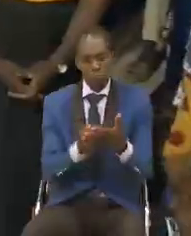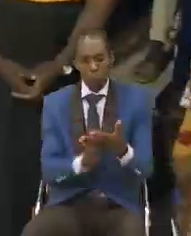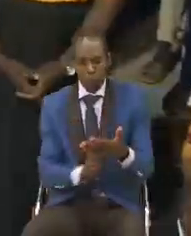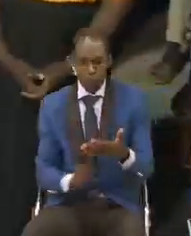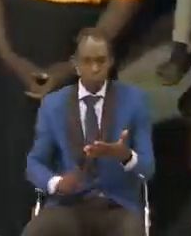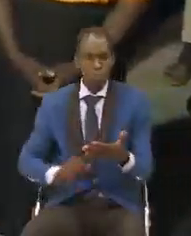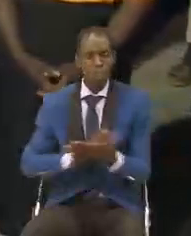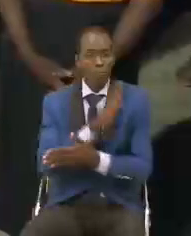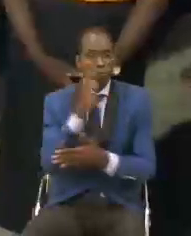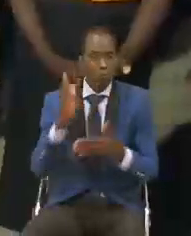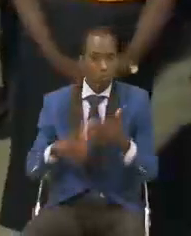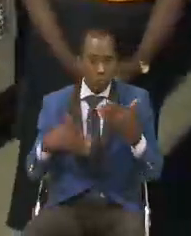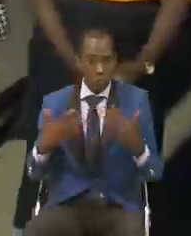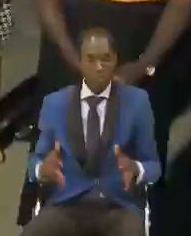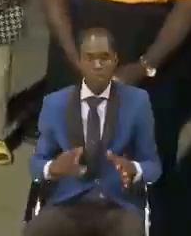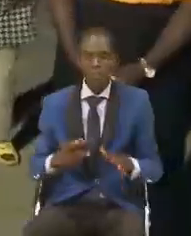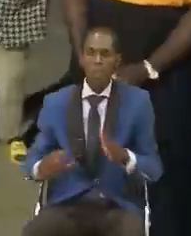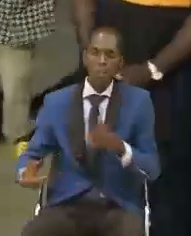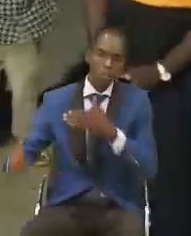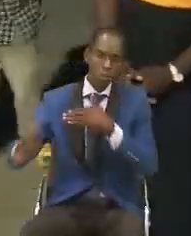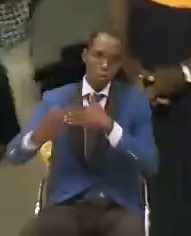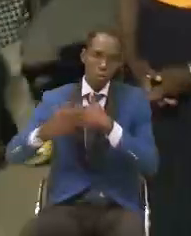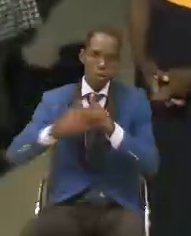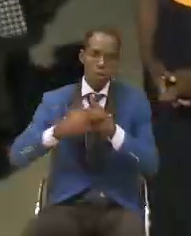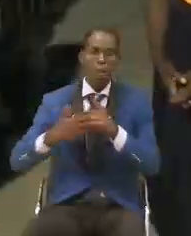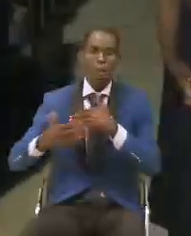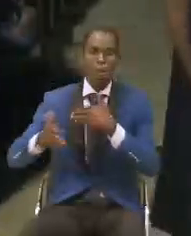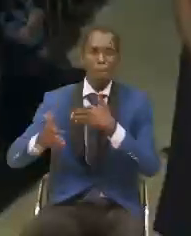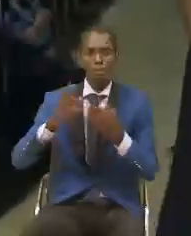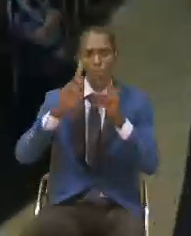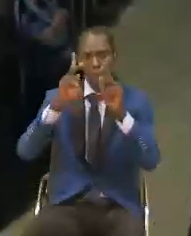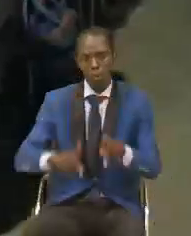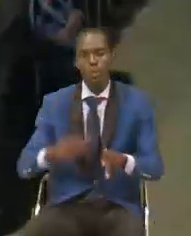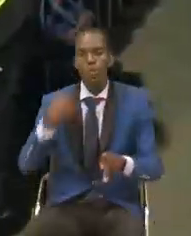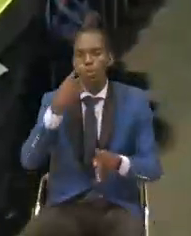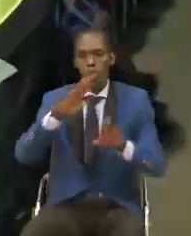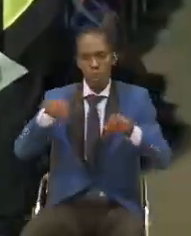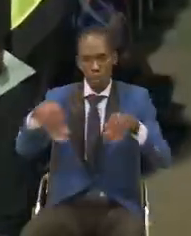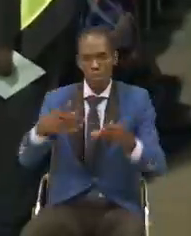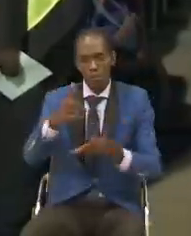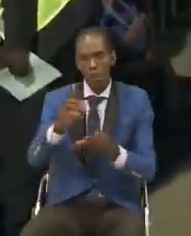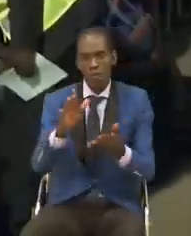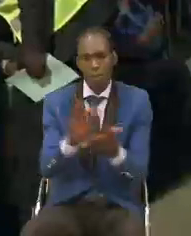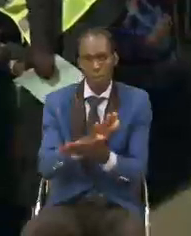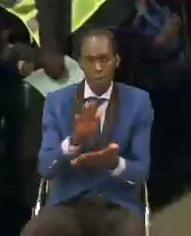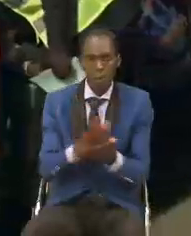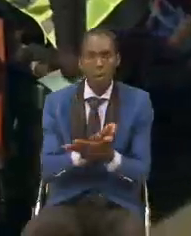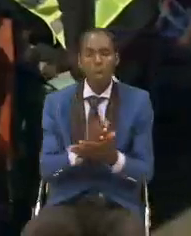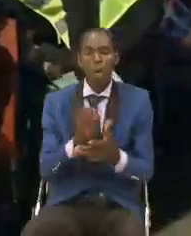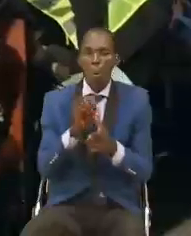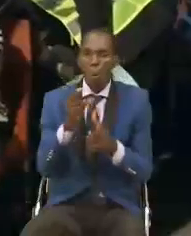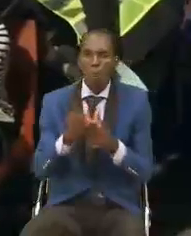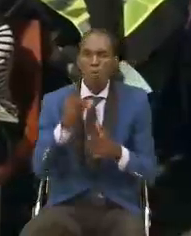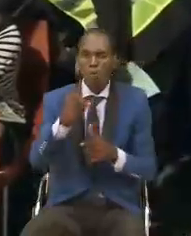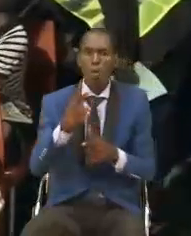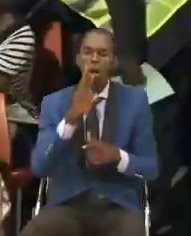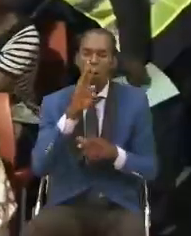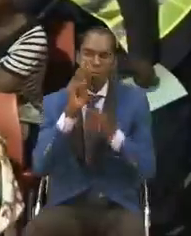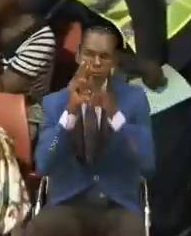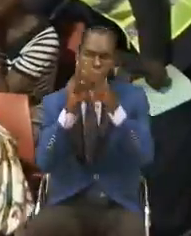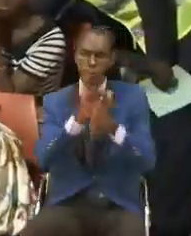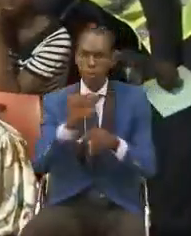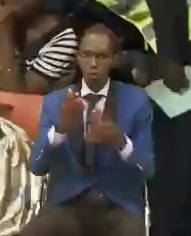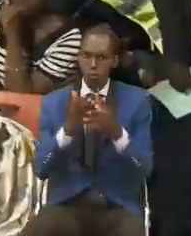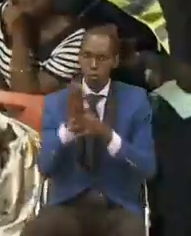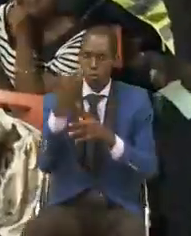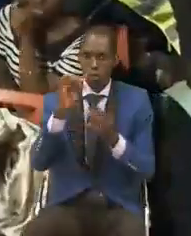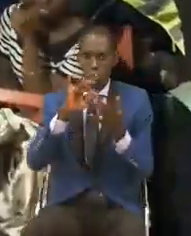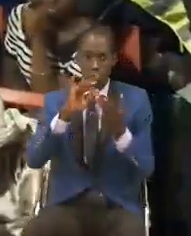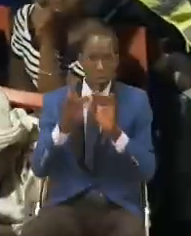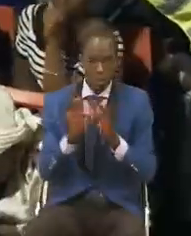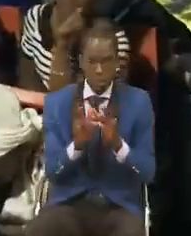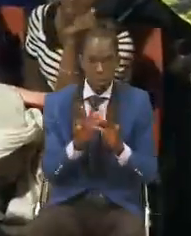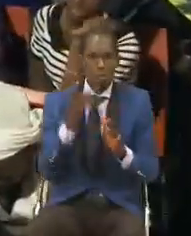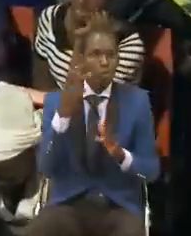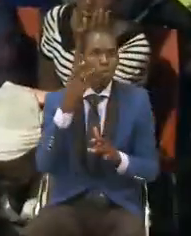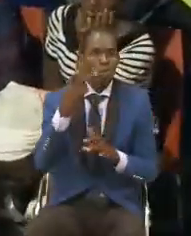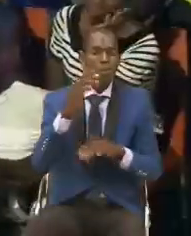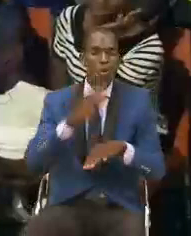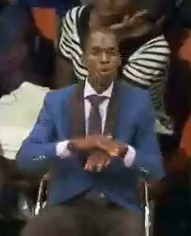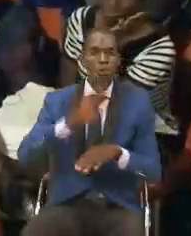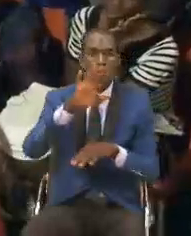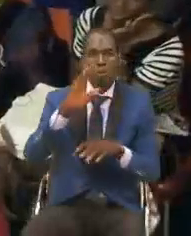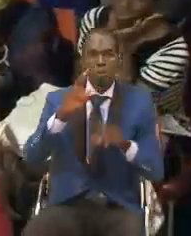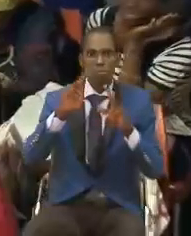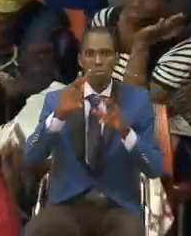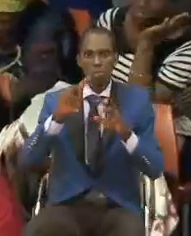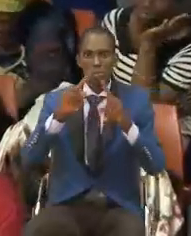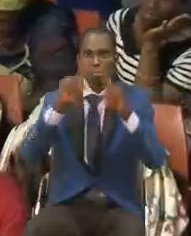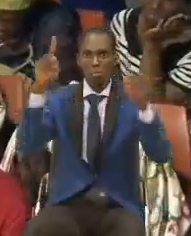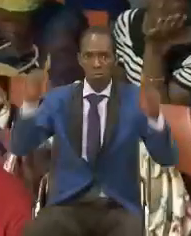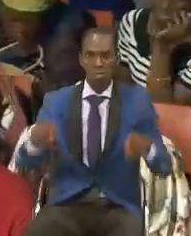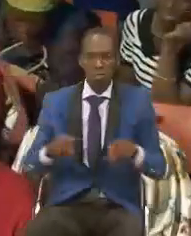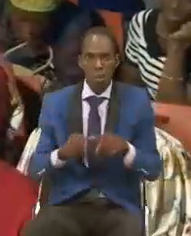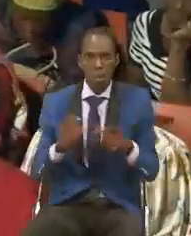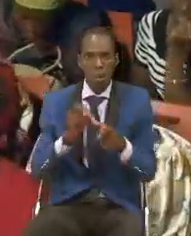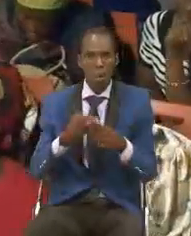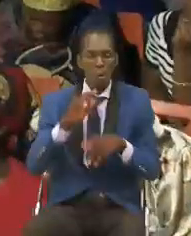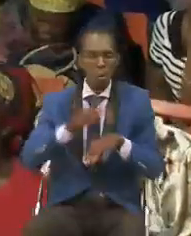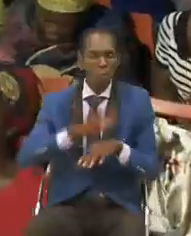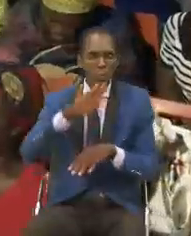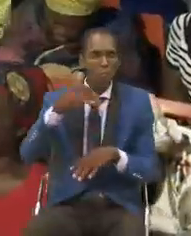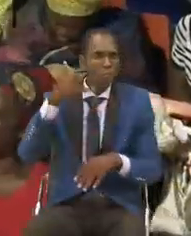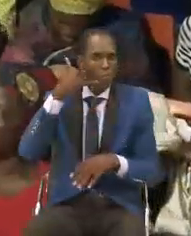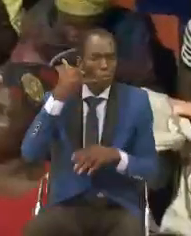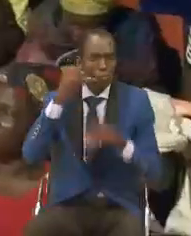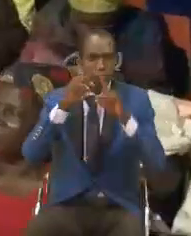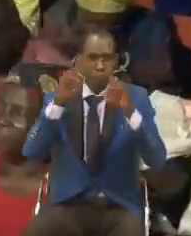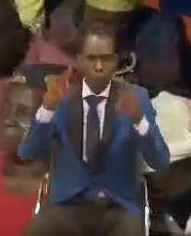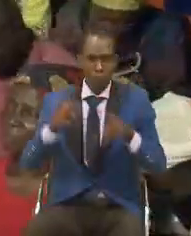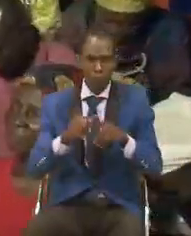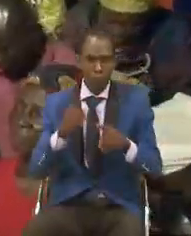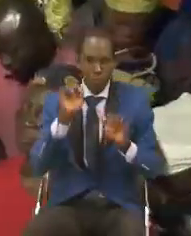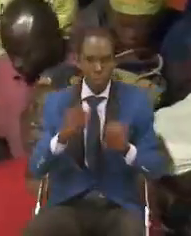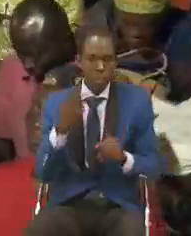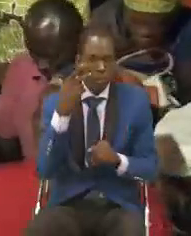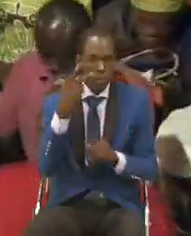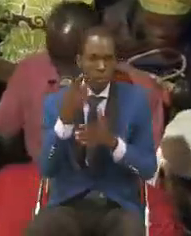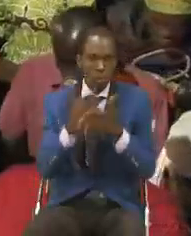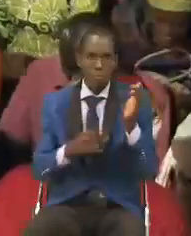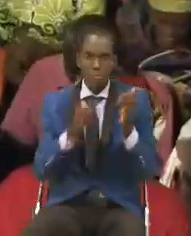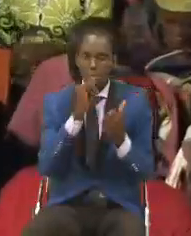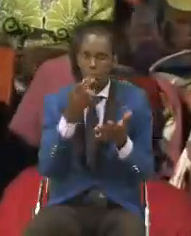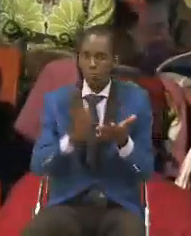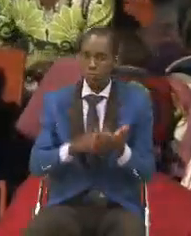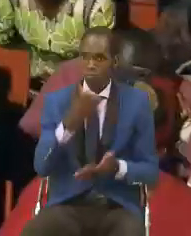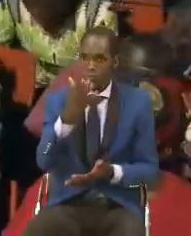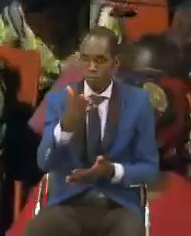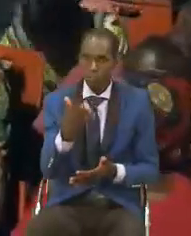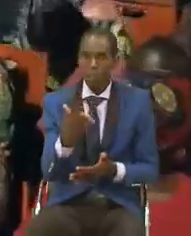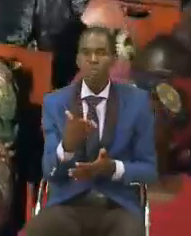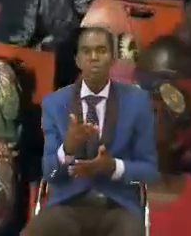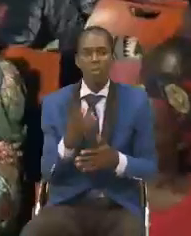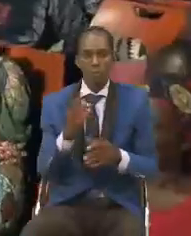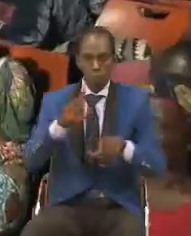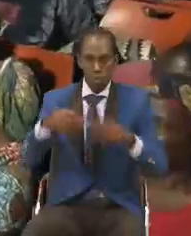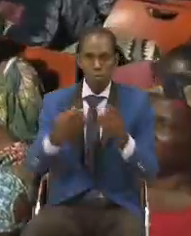those online right now a sleep is presented there now complete what is there